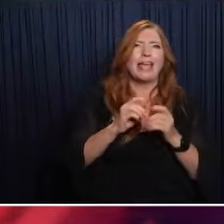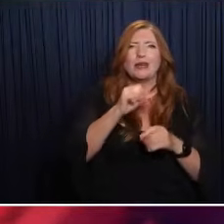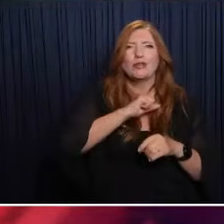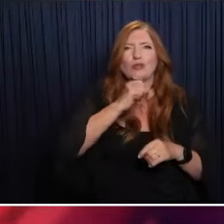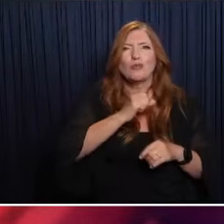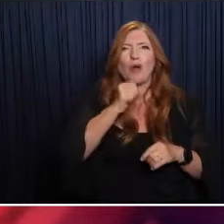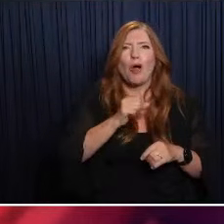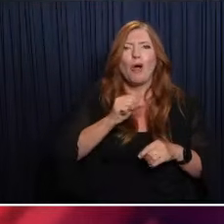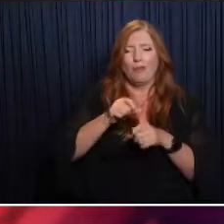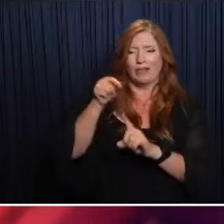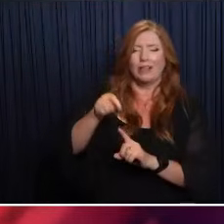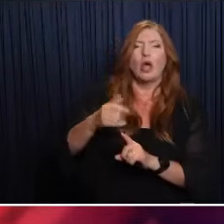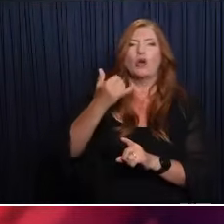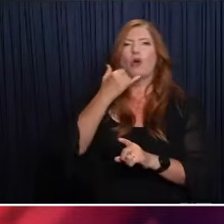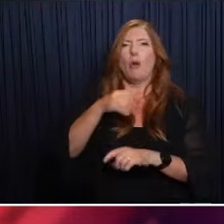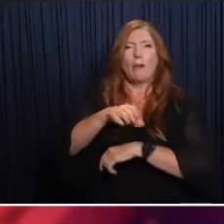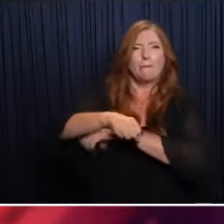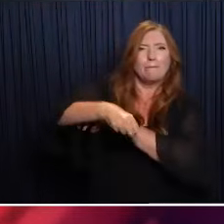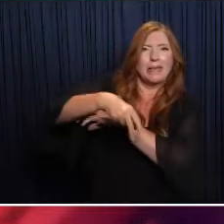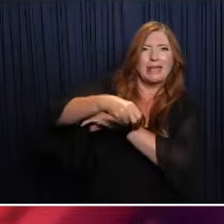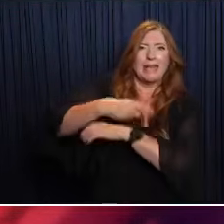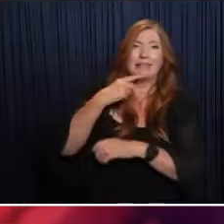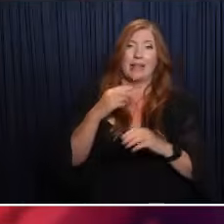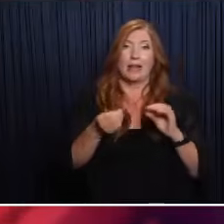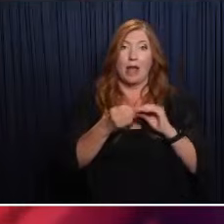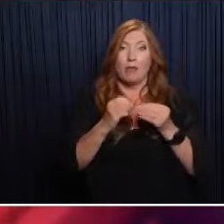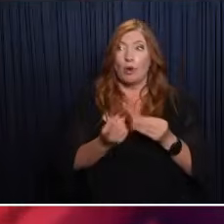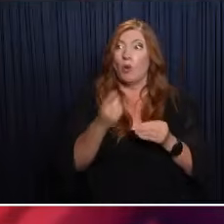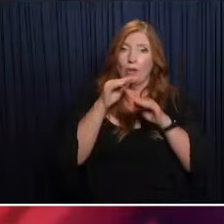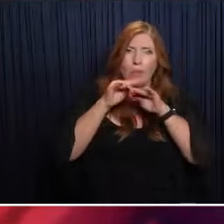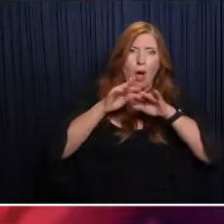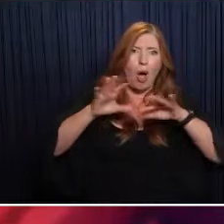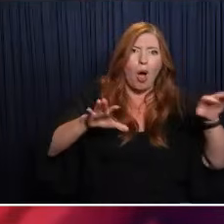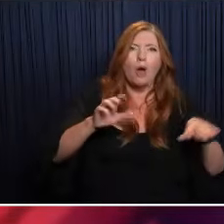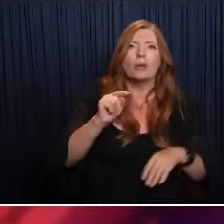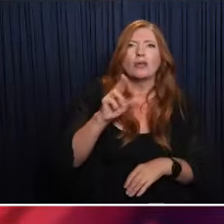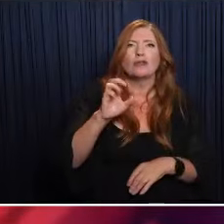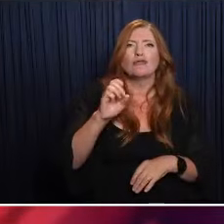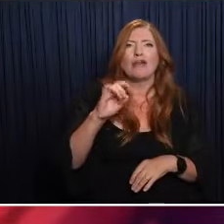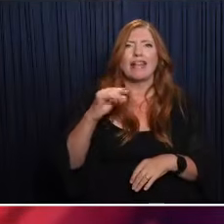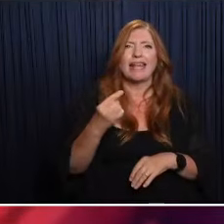TO HAVE FUN WITH MY DAUGHTER,